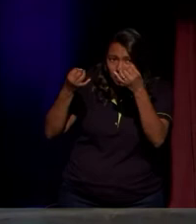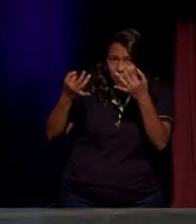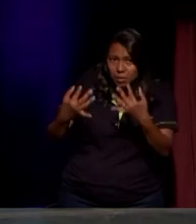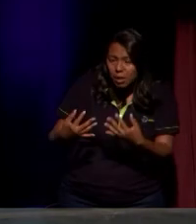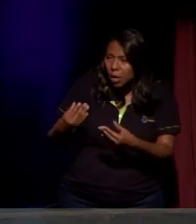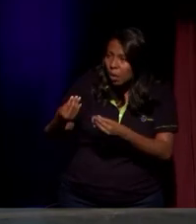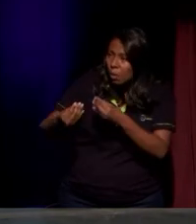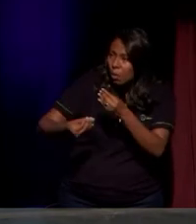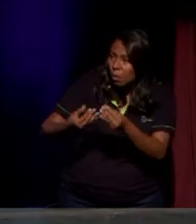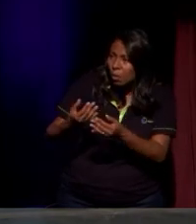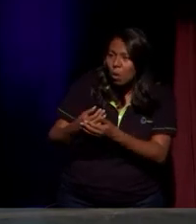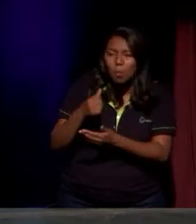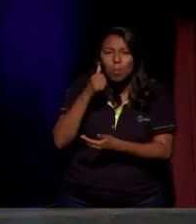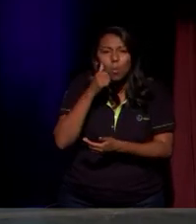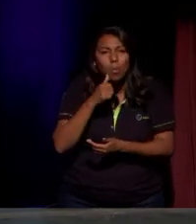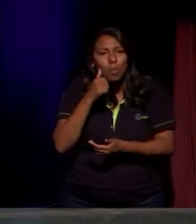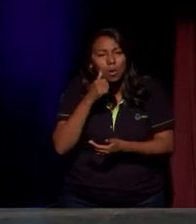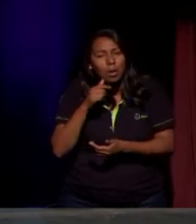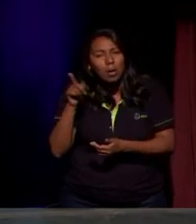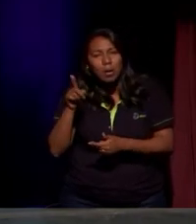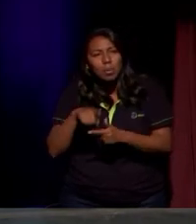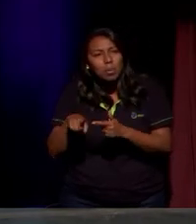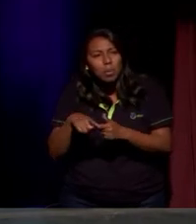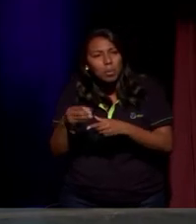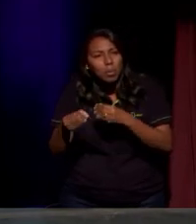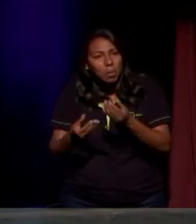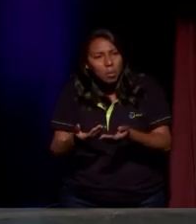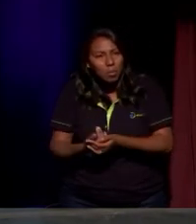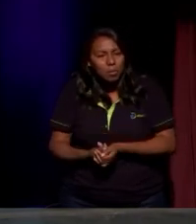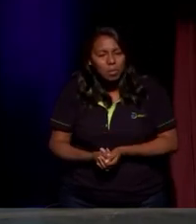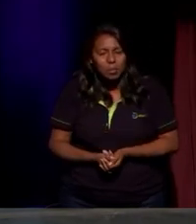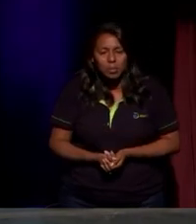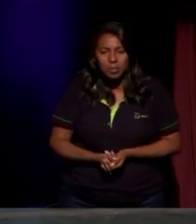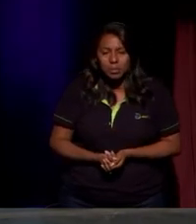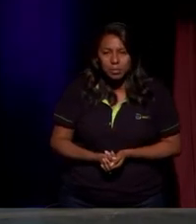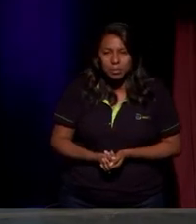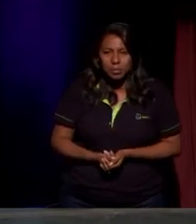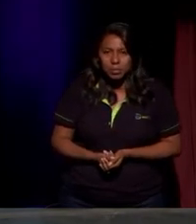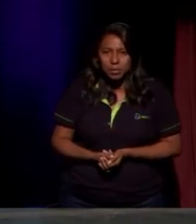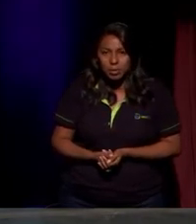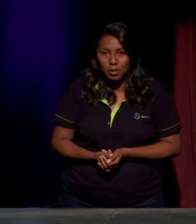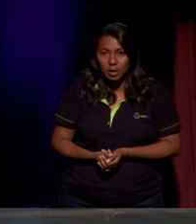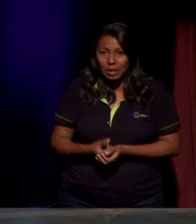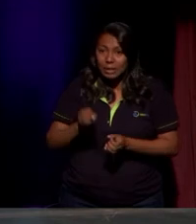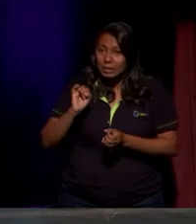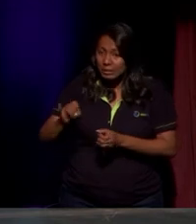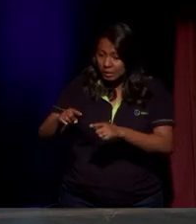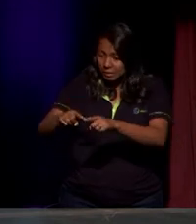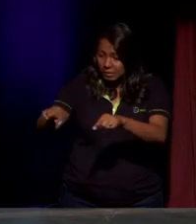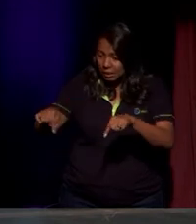situation of women and, with this land policy, there is greater empowerment of women,